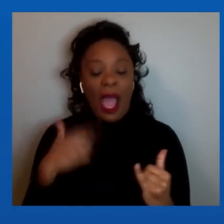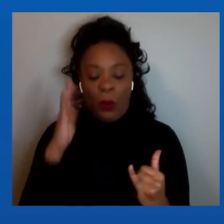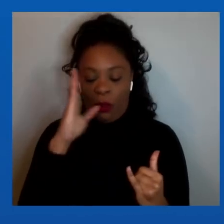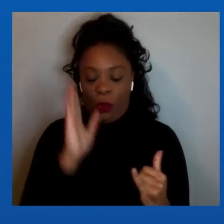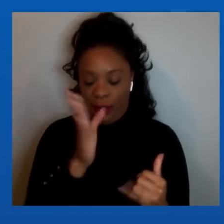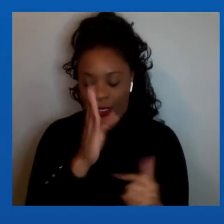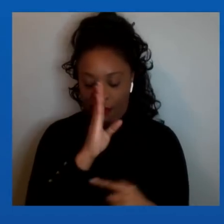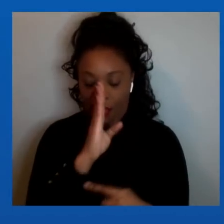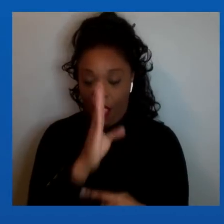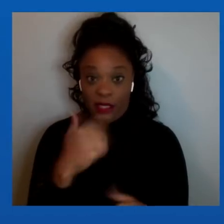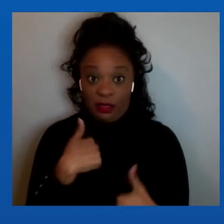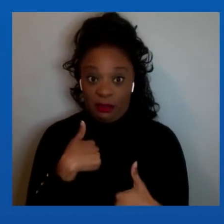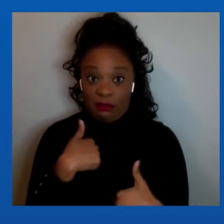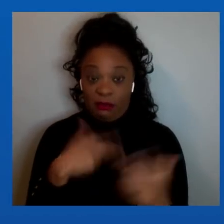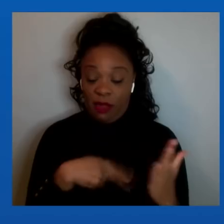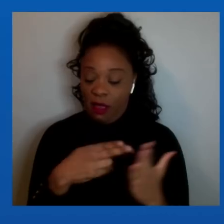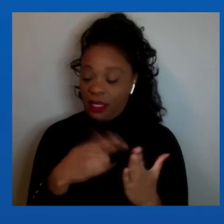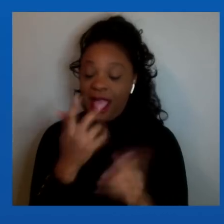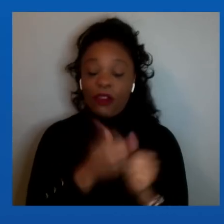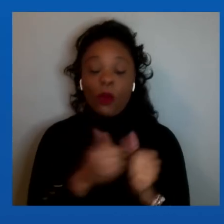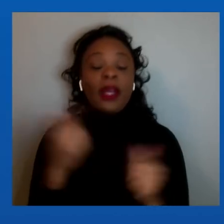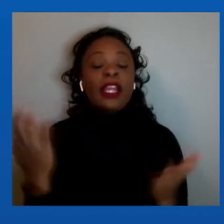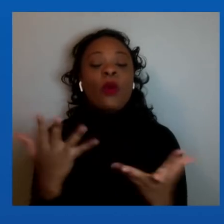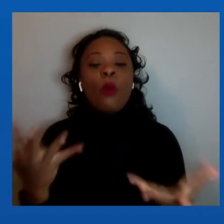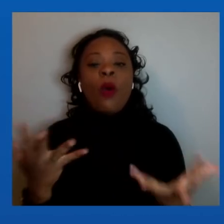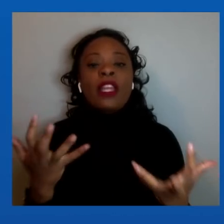Everyone here wanted to be further at this point,